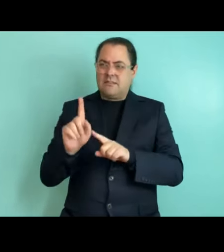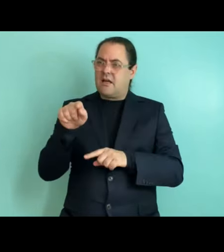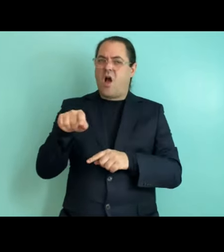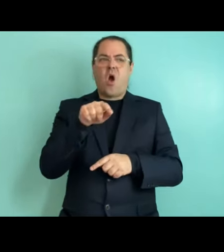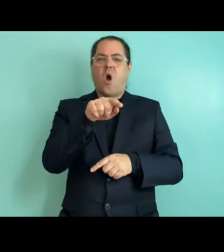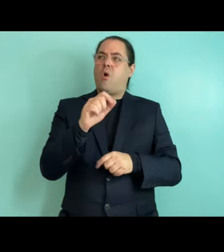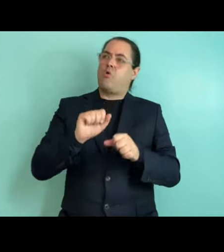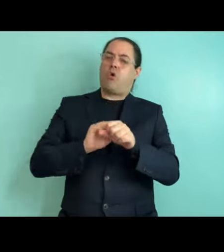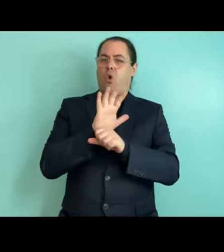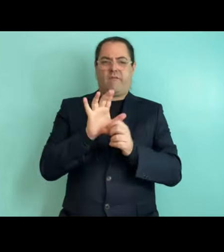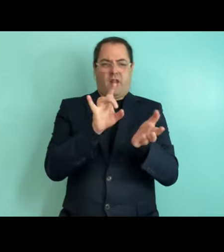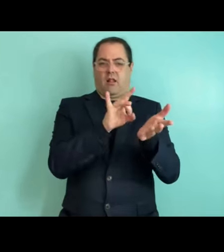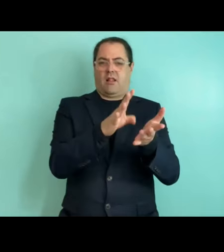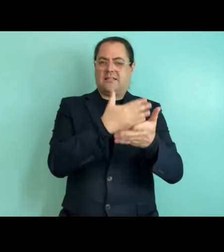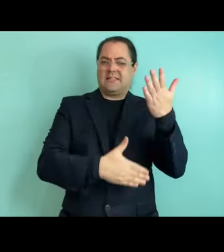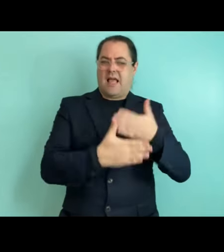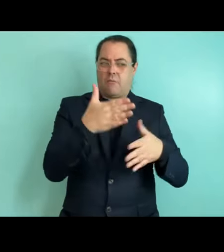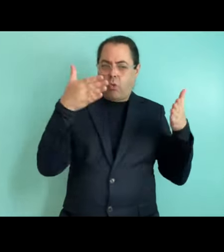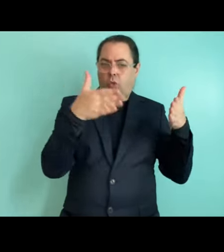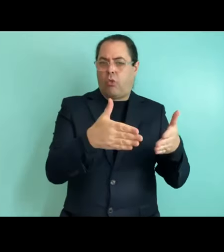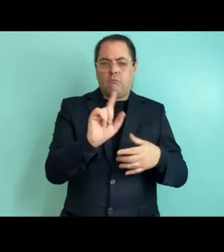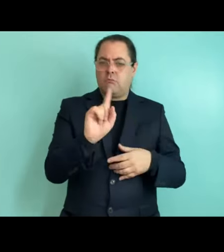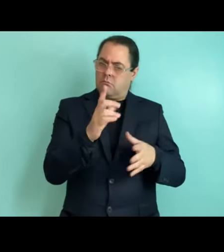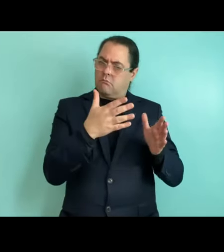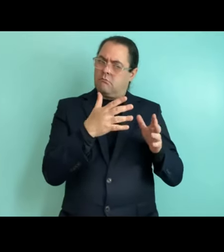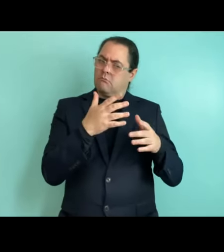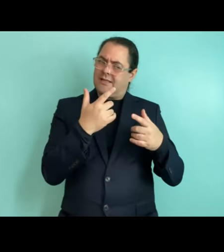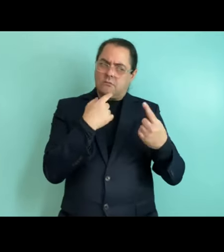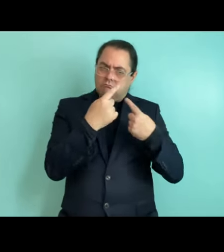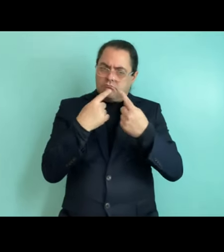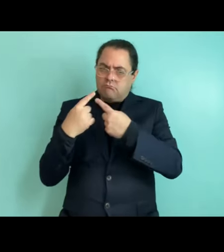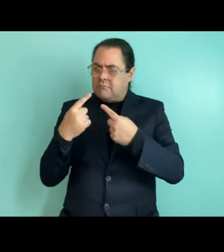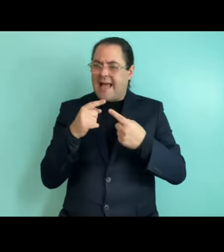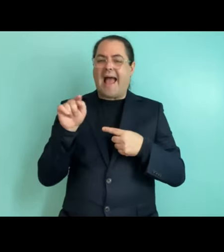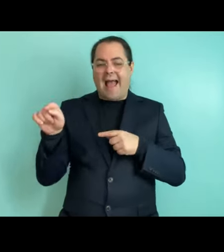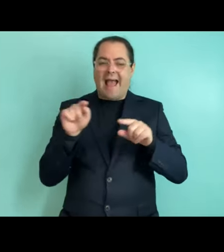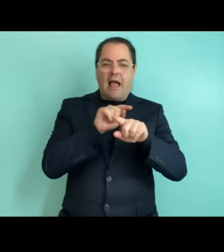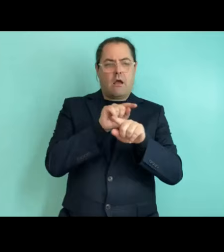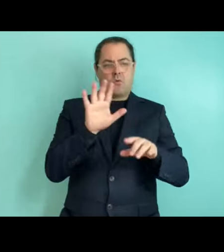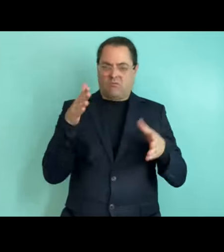12:18:27 I shouldn't be there shouldn't be engagements, to ensure that they can be treated